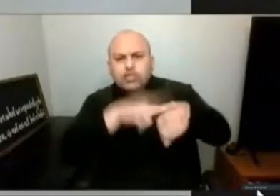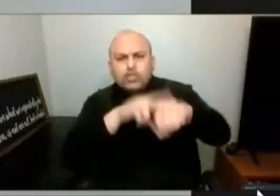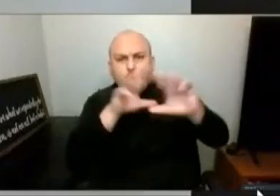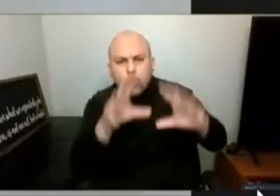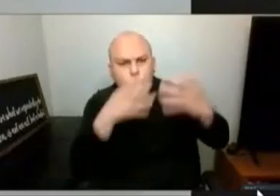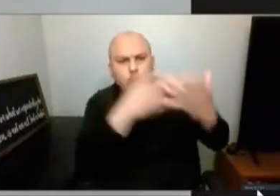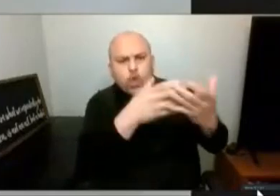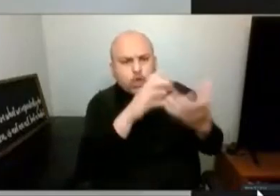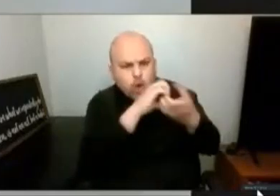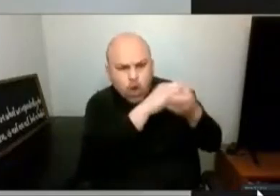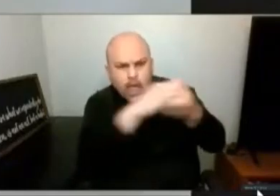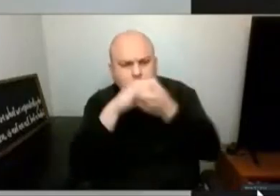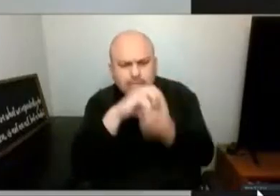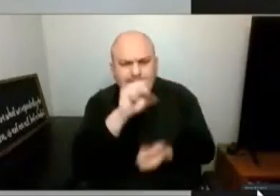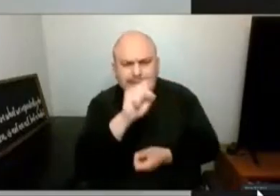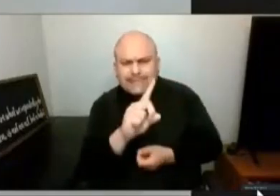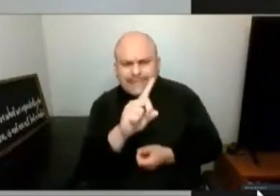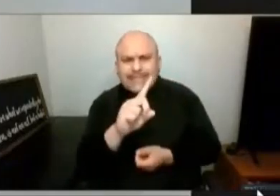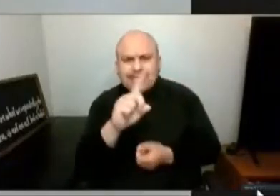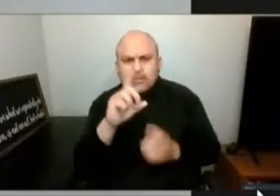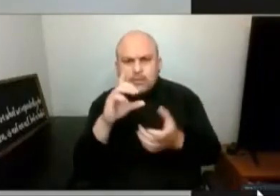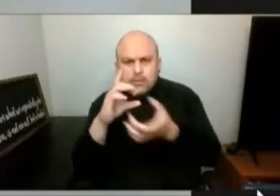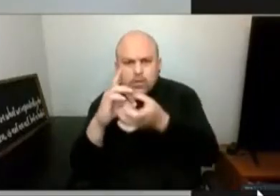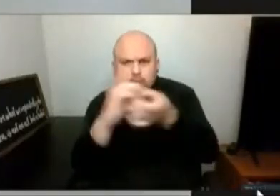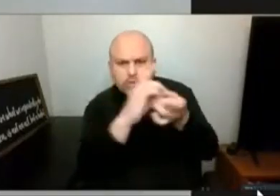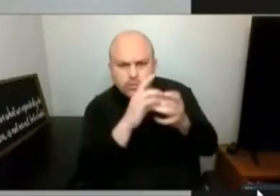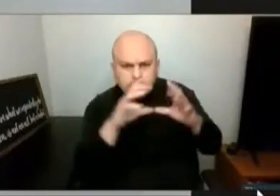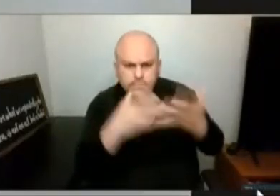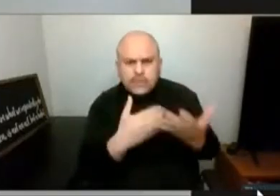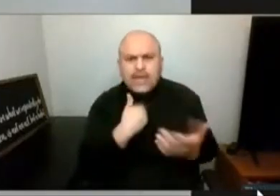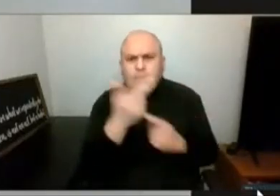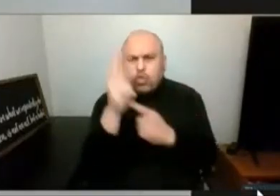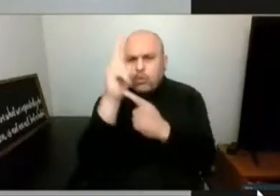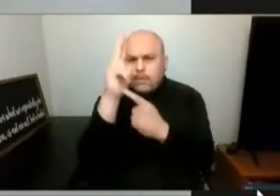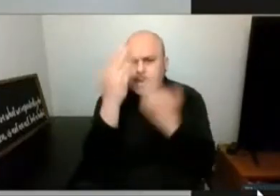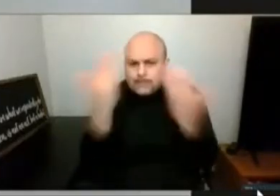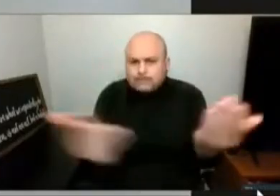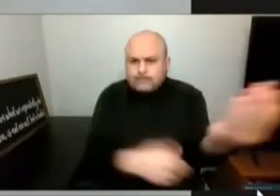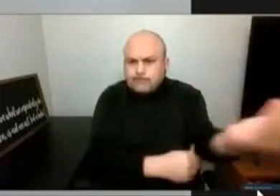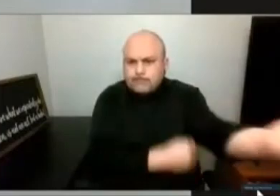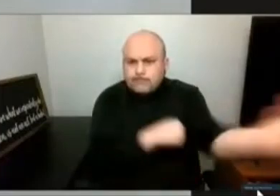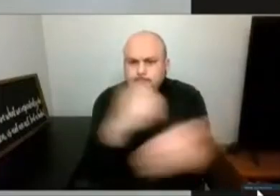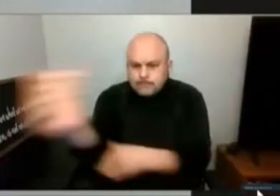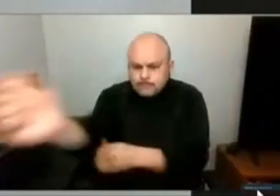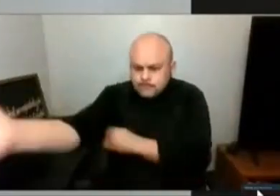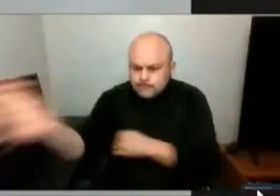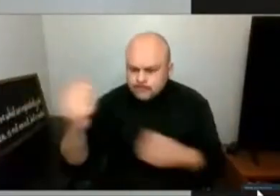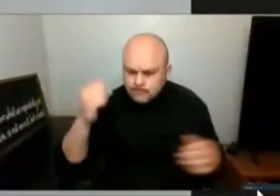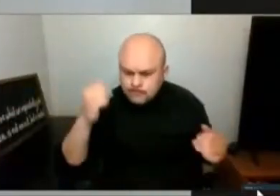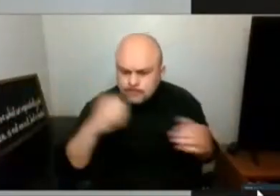You have three minutes.